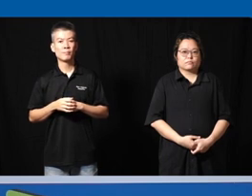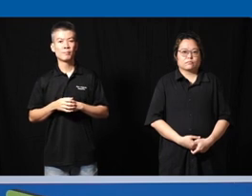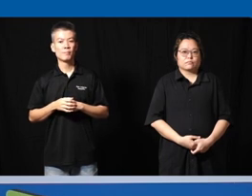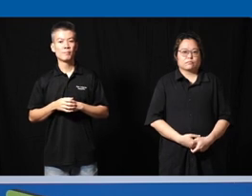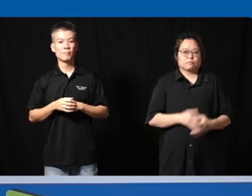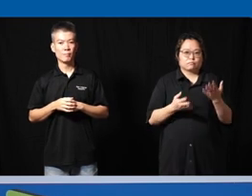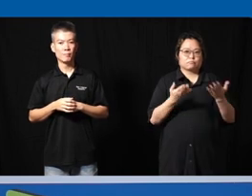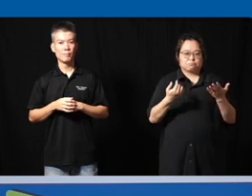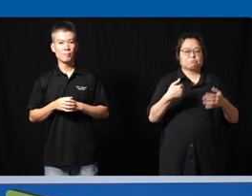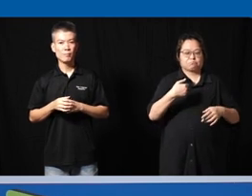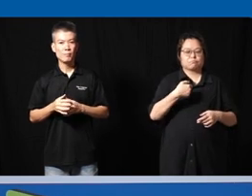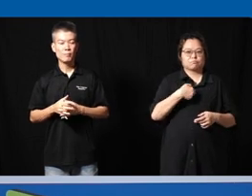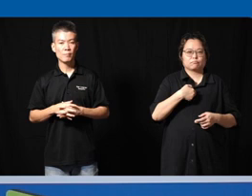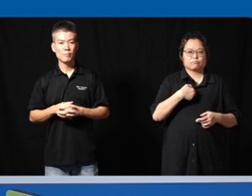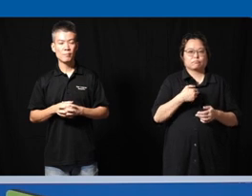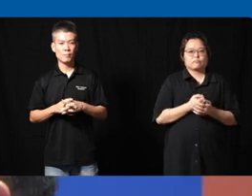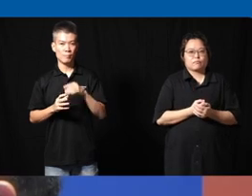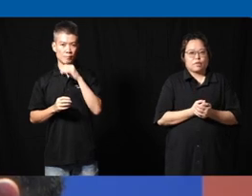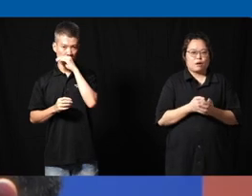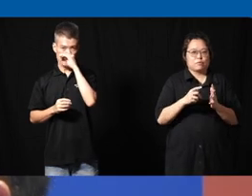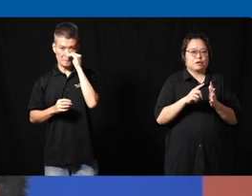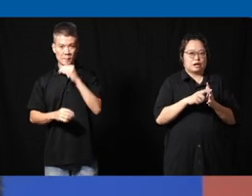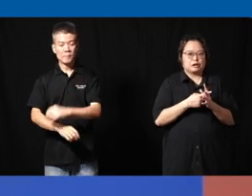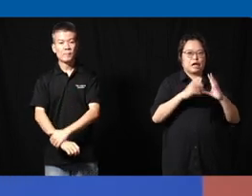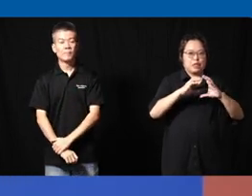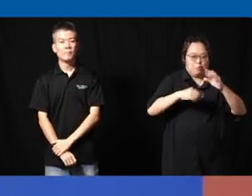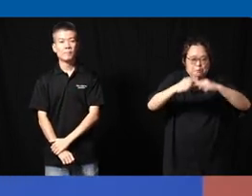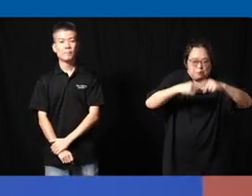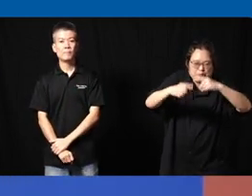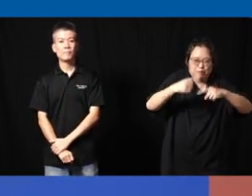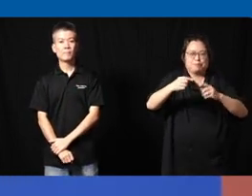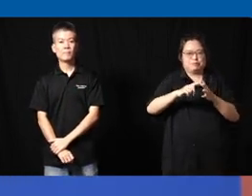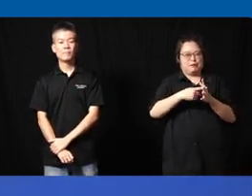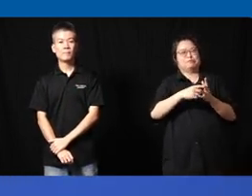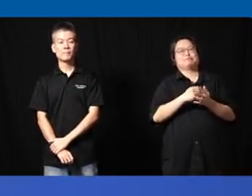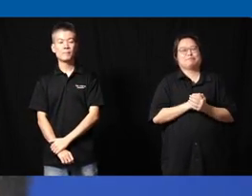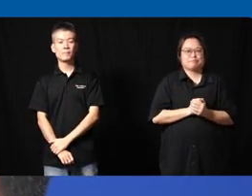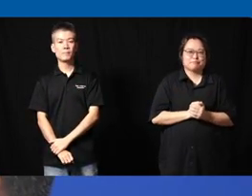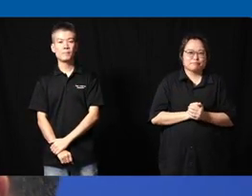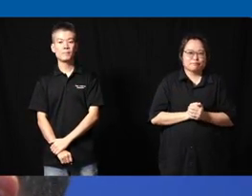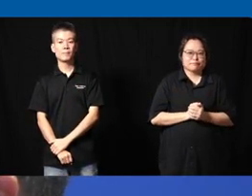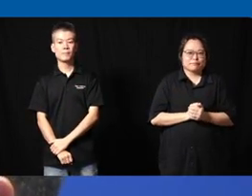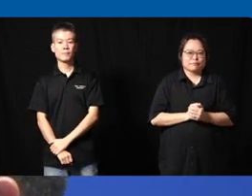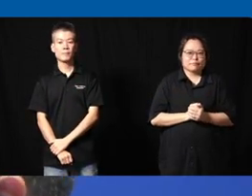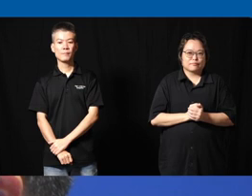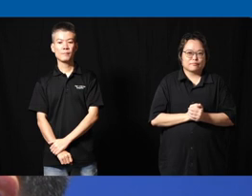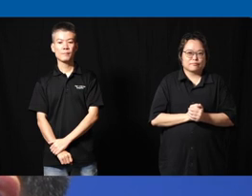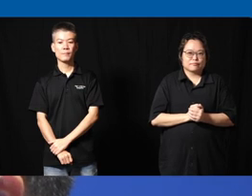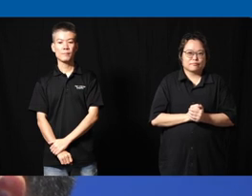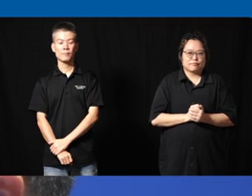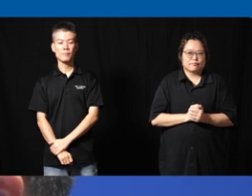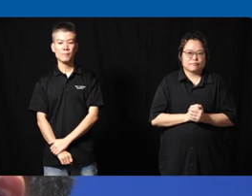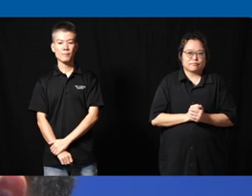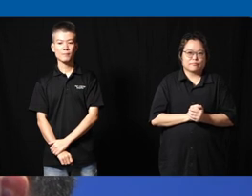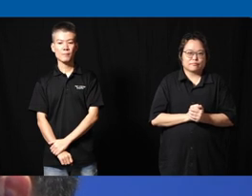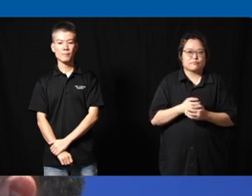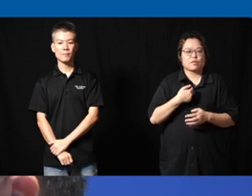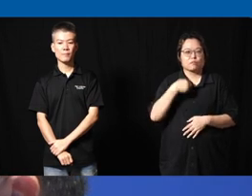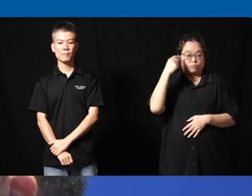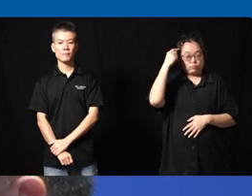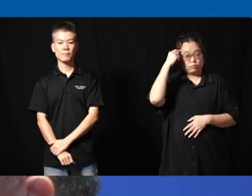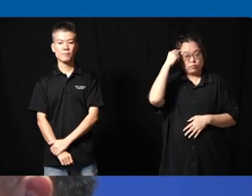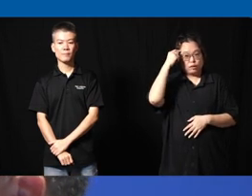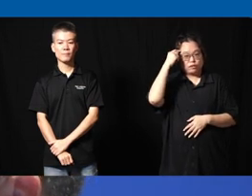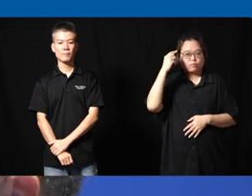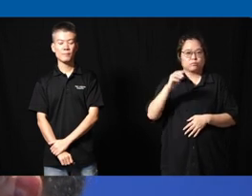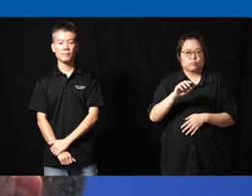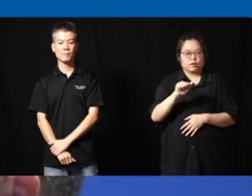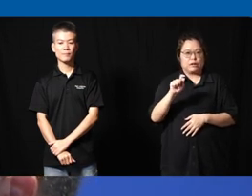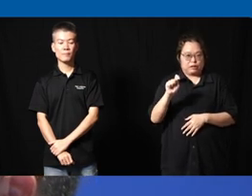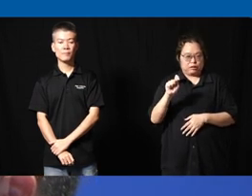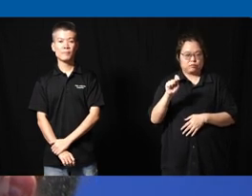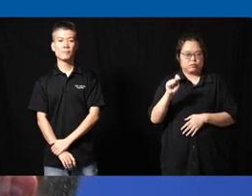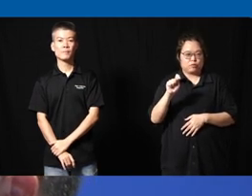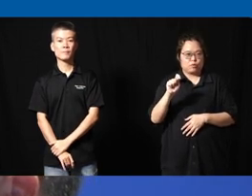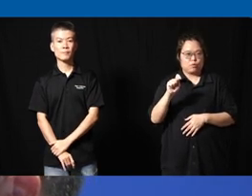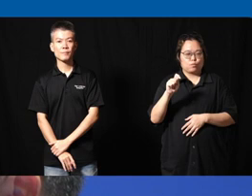maybe I'll just start the ball rolling I'm not sure um I I think uh at has really evolved quite